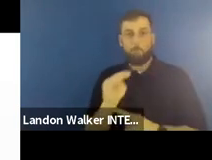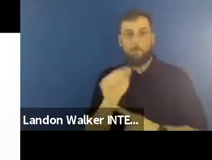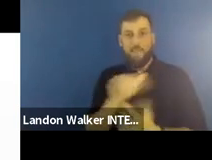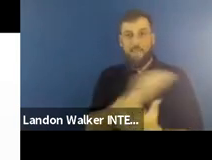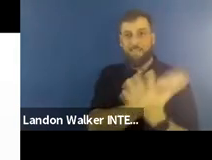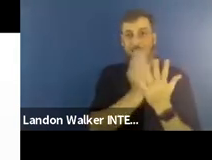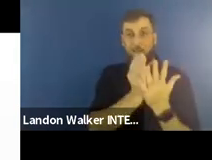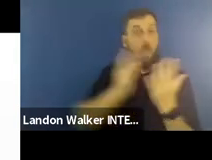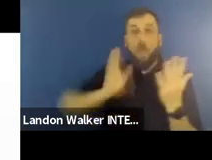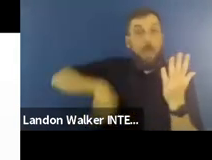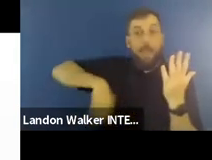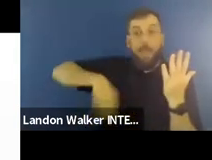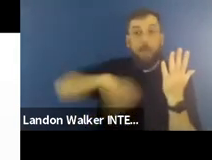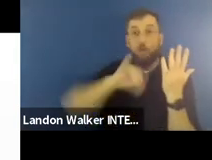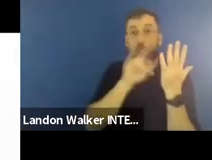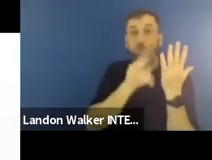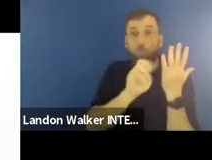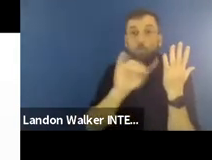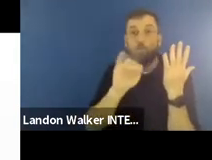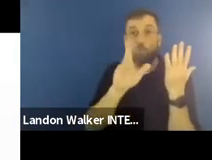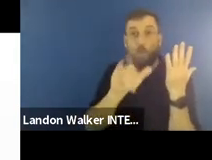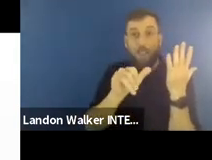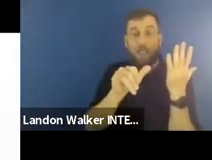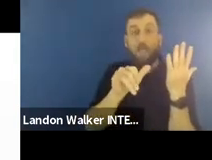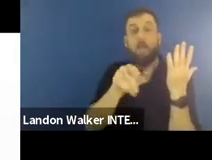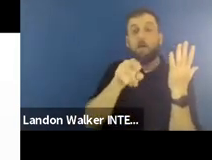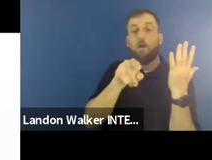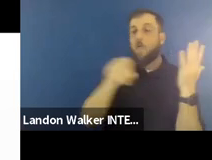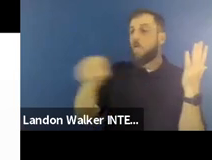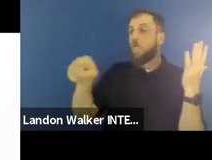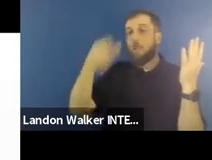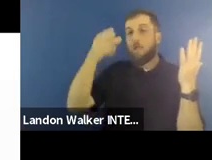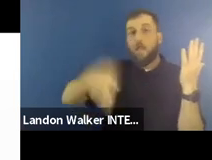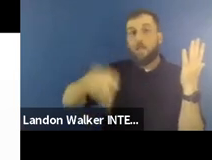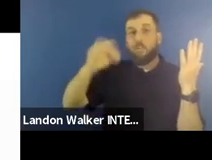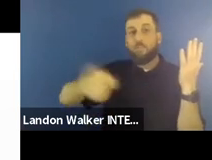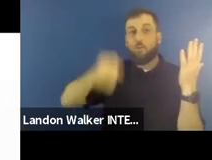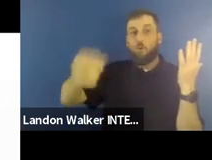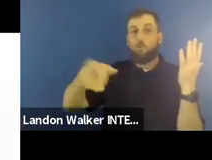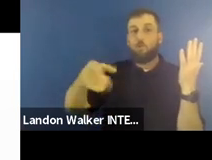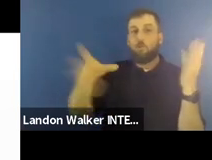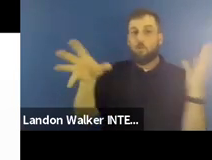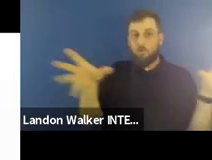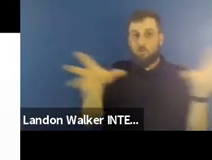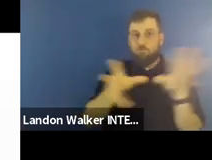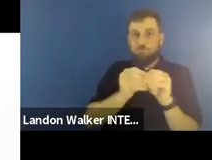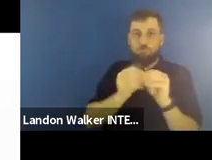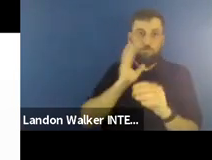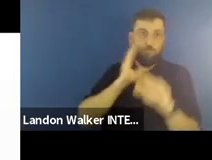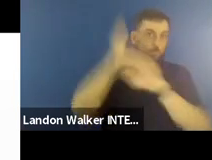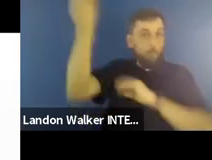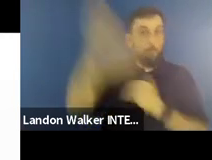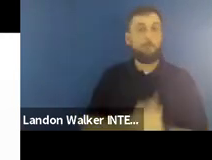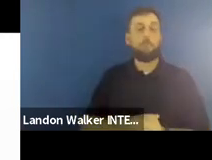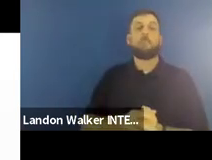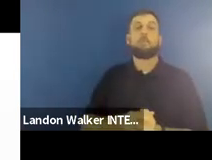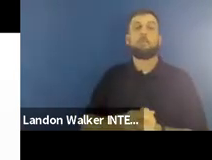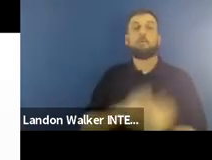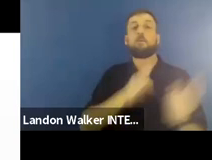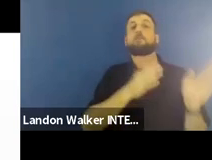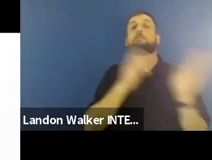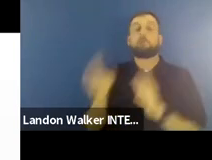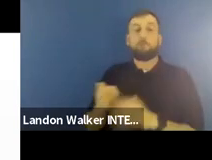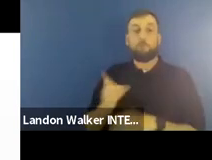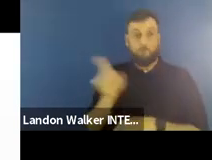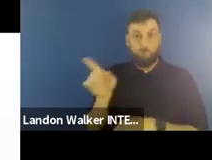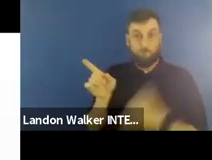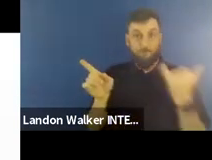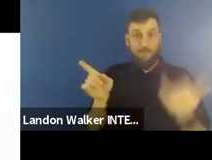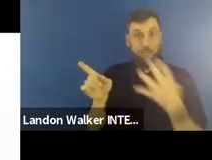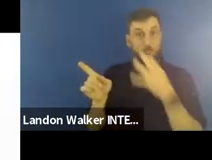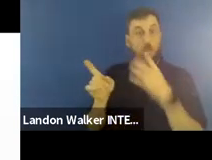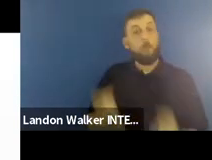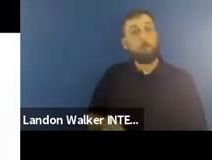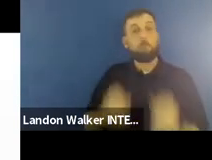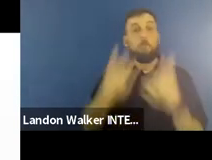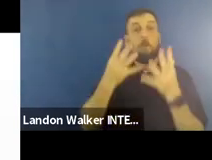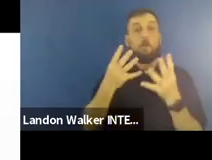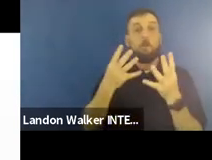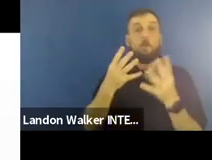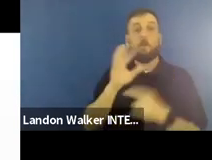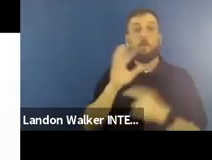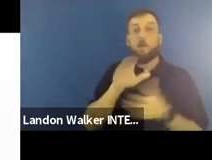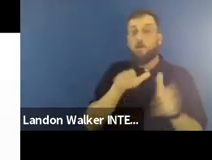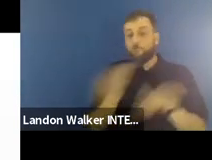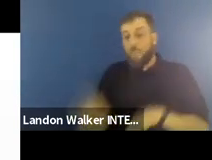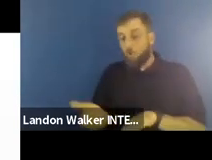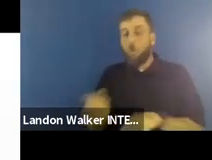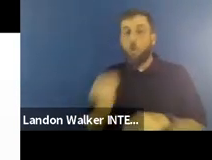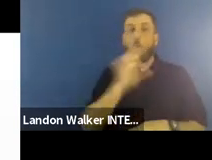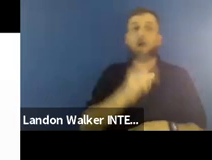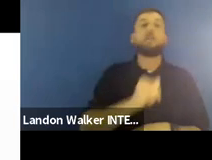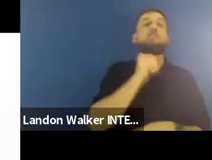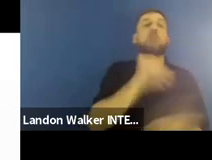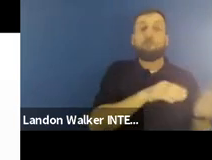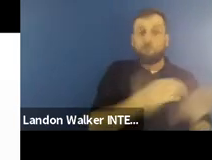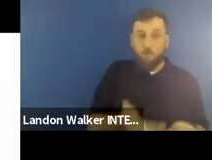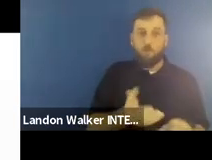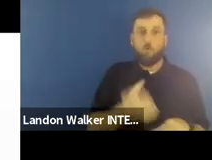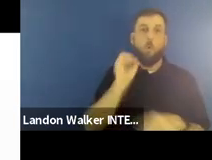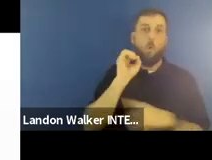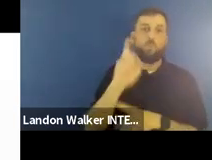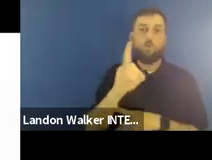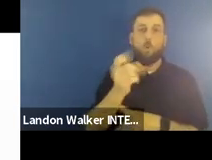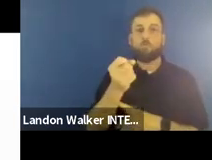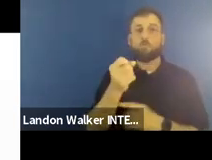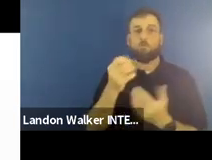the numbers for June or July and we still have several months to go with by the end of the year. This next slide talks about the number of fatal and non fatal overdoses that we have here in East Baton Rouge Parish, and by looking at the graph you can